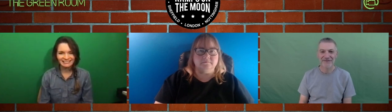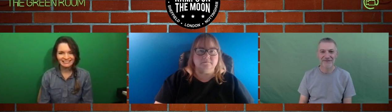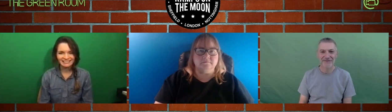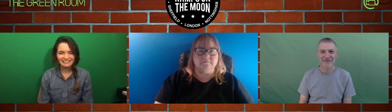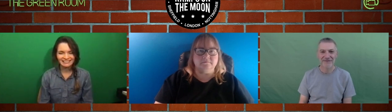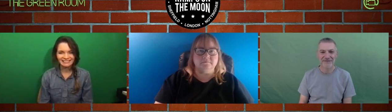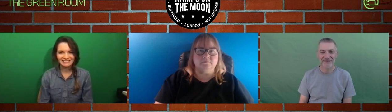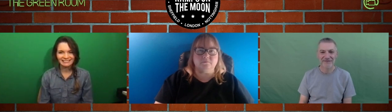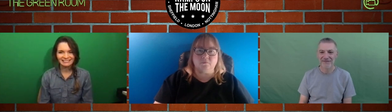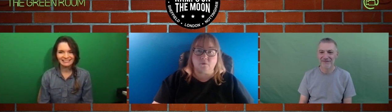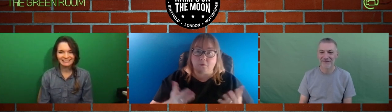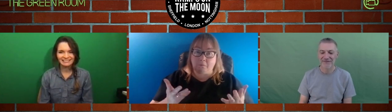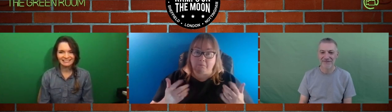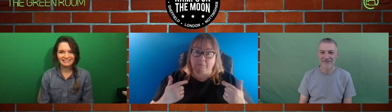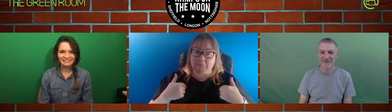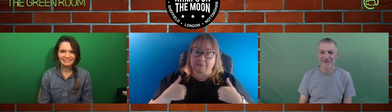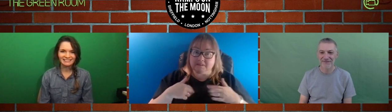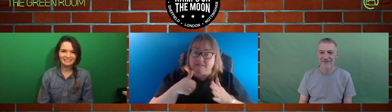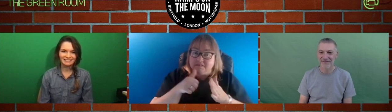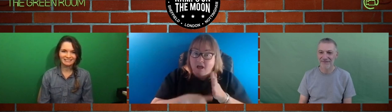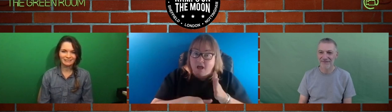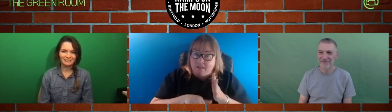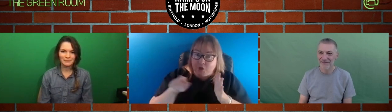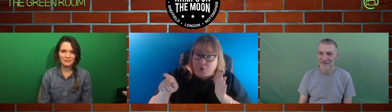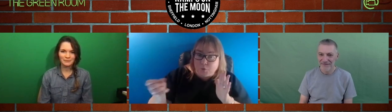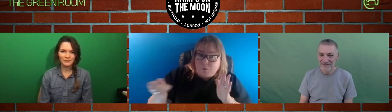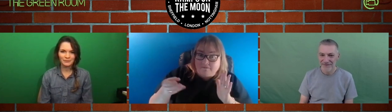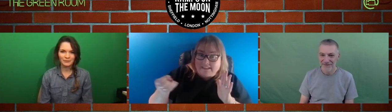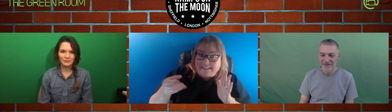Do you want me to go first Rebekah? Then you can feed in? RH: Okay, you go first.